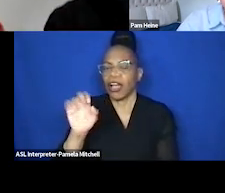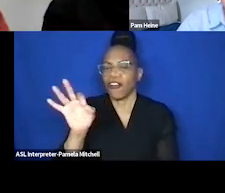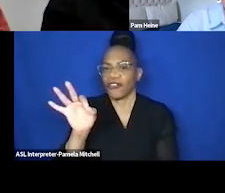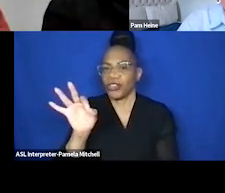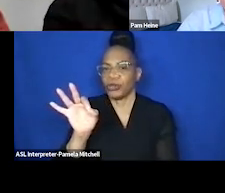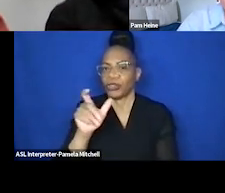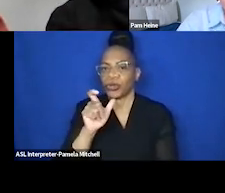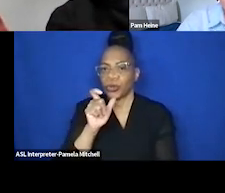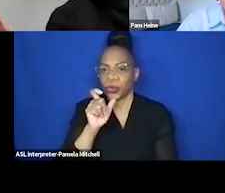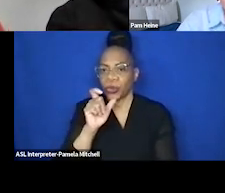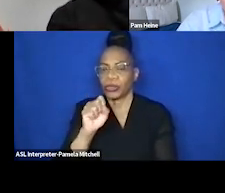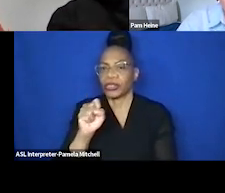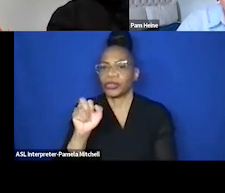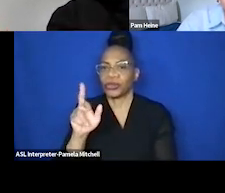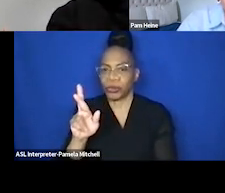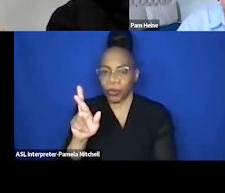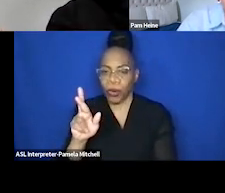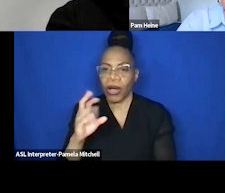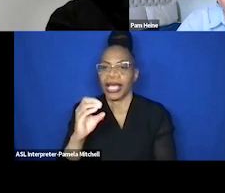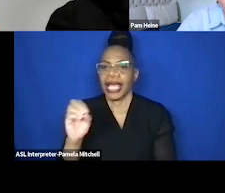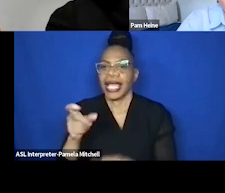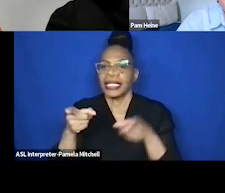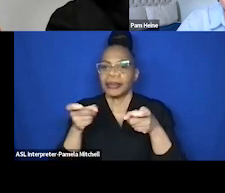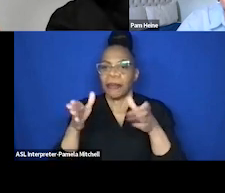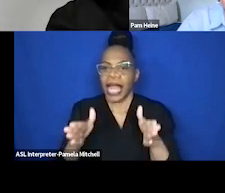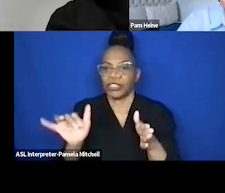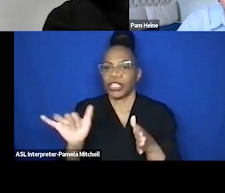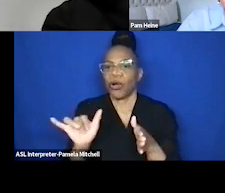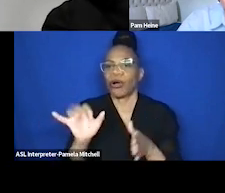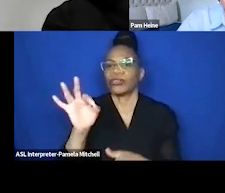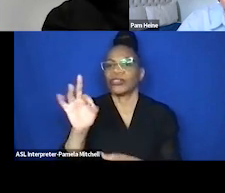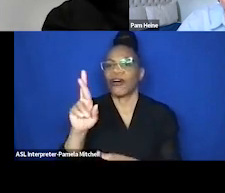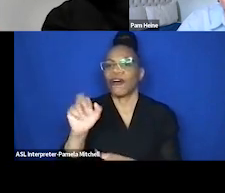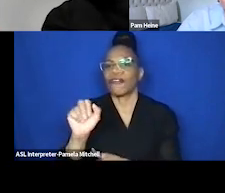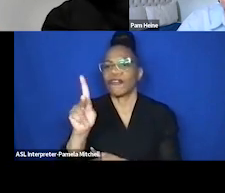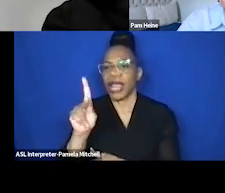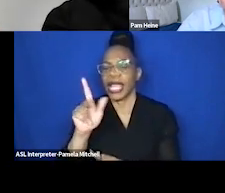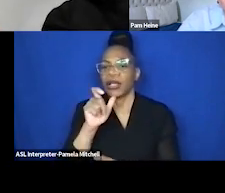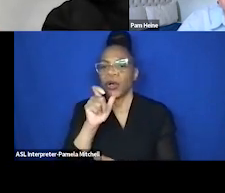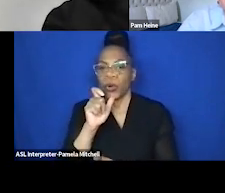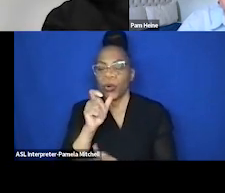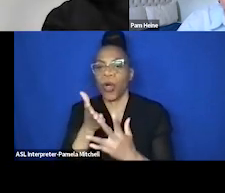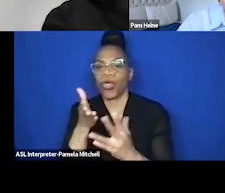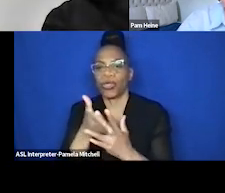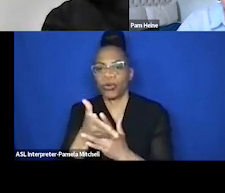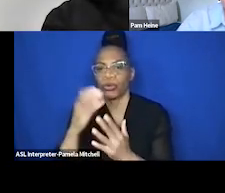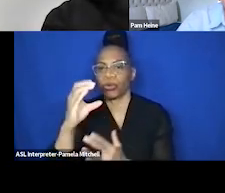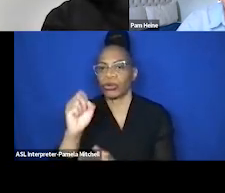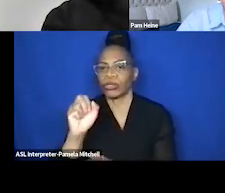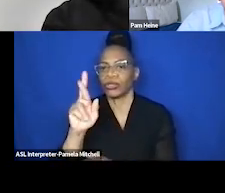And also Frank, who is a SOAR beneficiary through SEARCH. So I'm gonna throw it to you for a quick chat